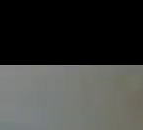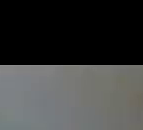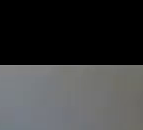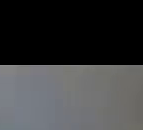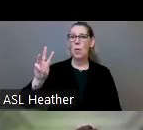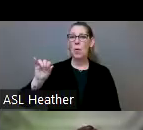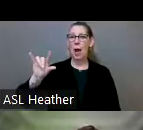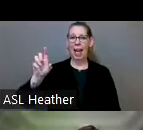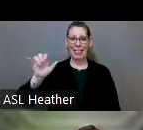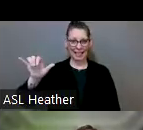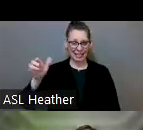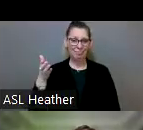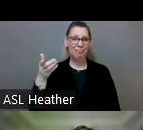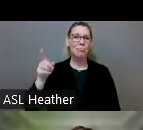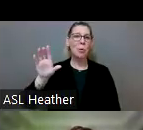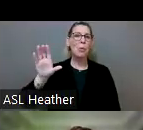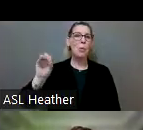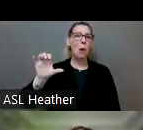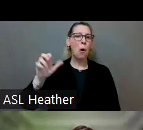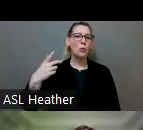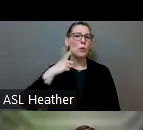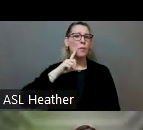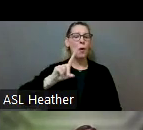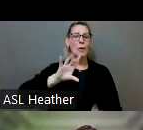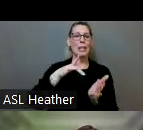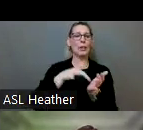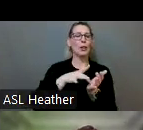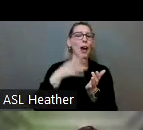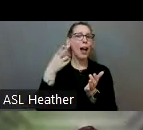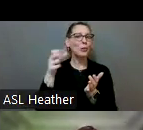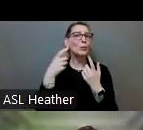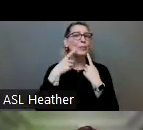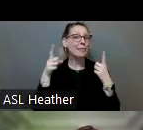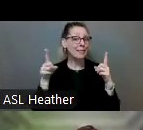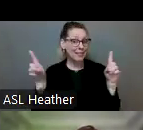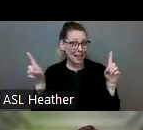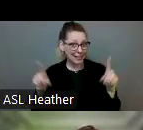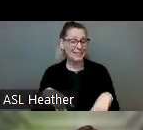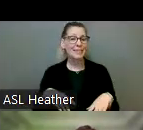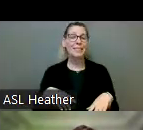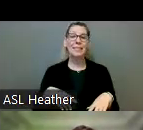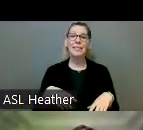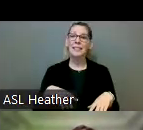Jennifer is a coach with Center for High School Success, and I've worked with Jennifer for a few